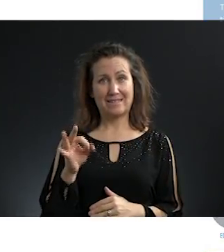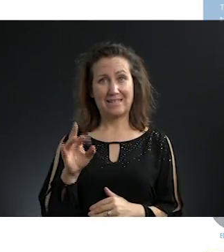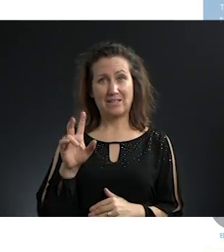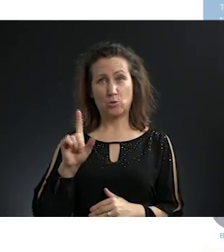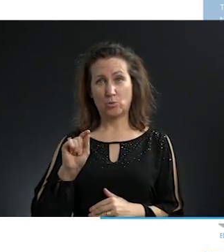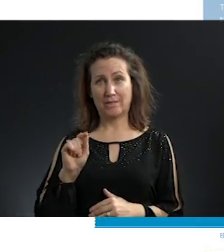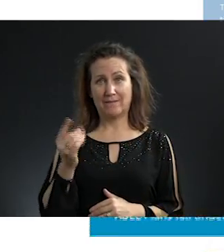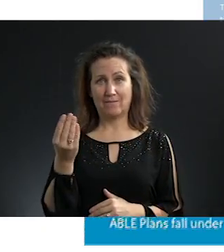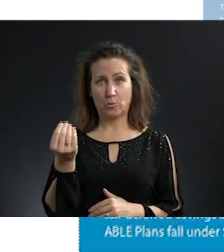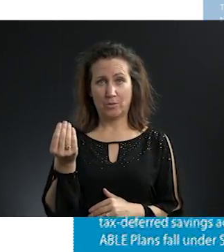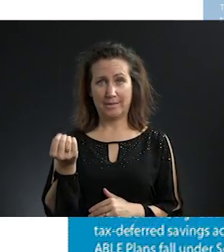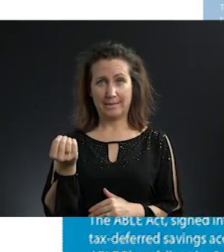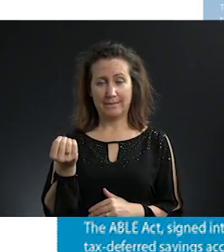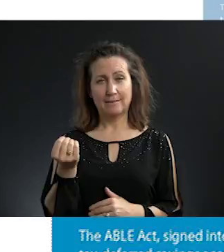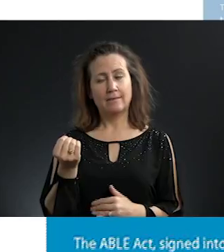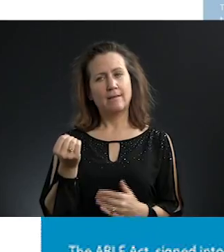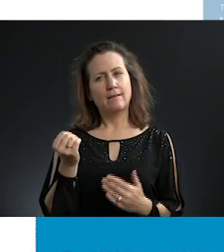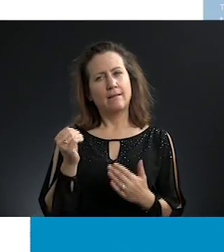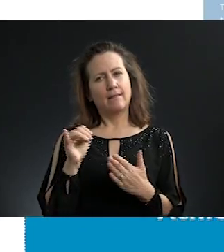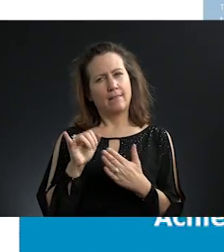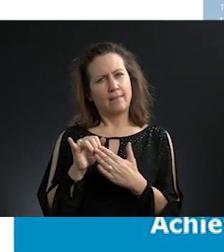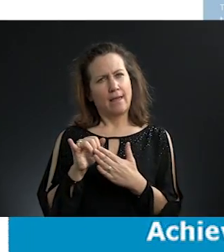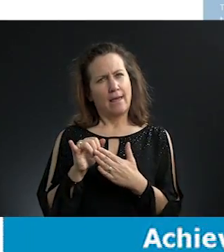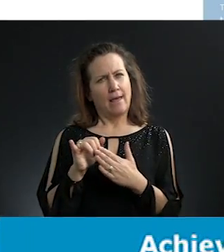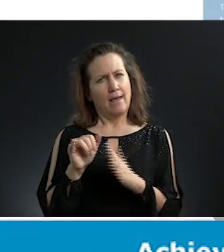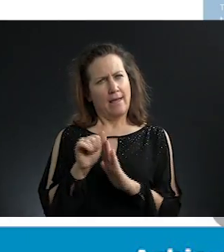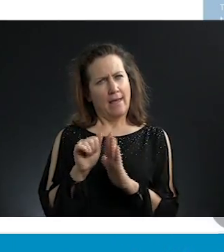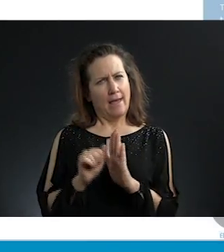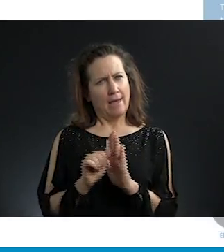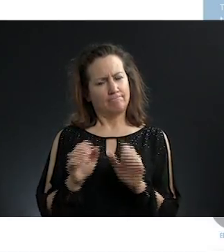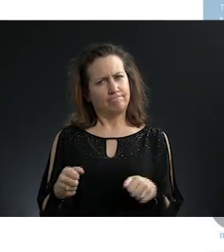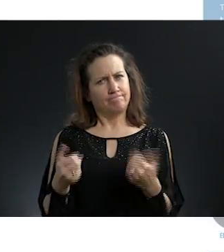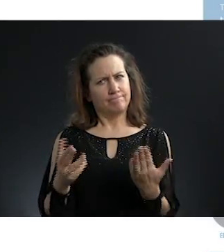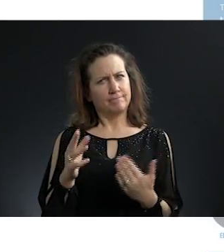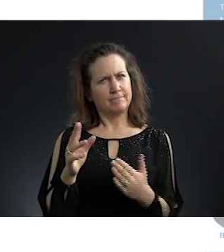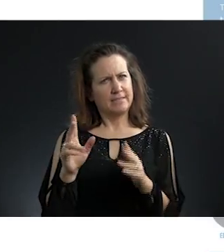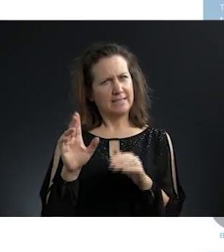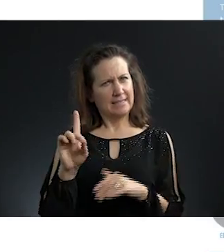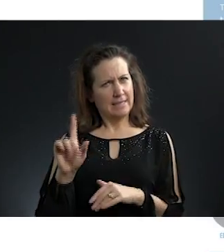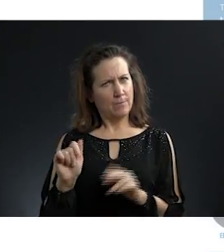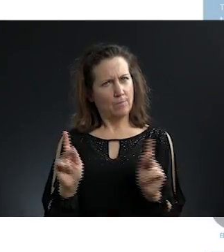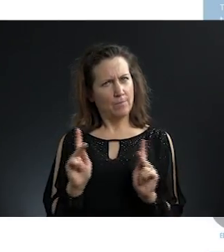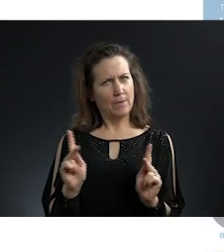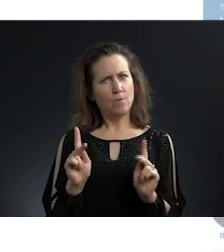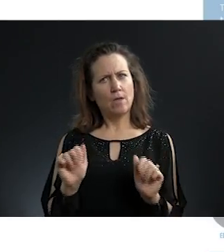2014. it gives individuals with disabilities the opportunity to establish a tax-deferred